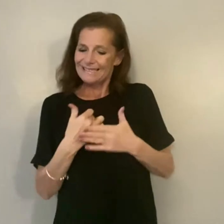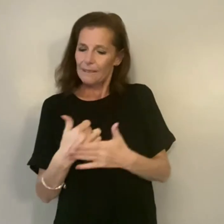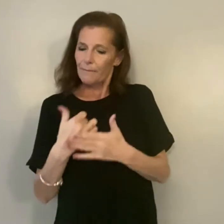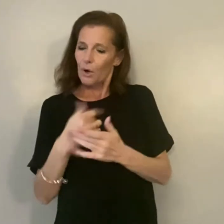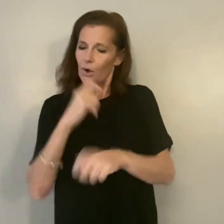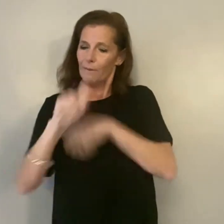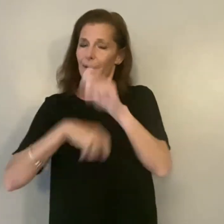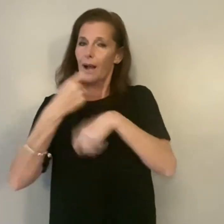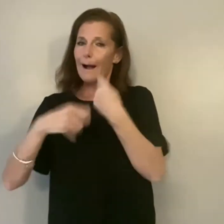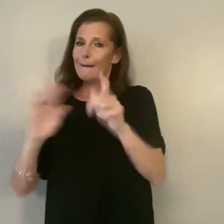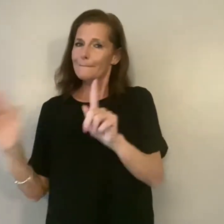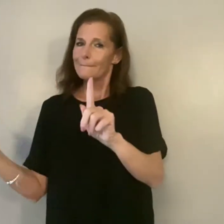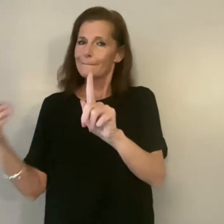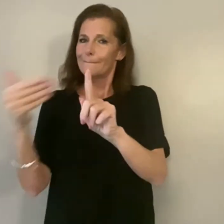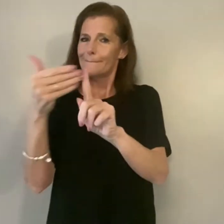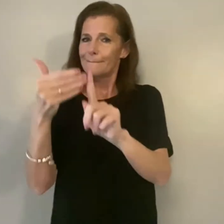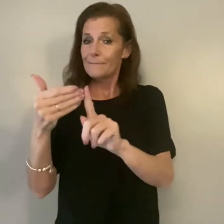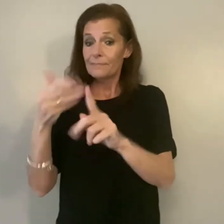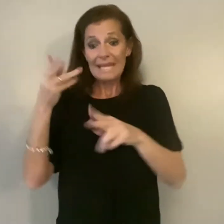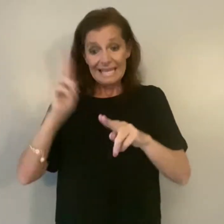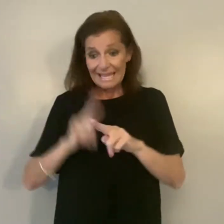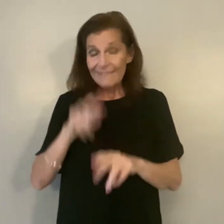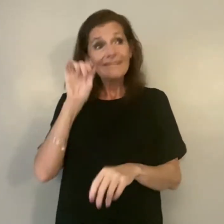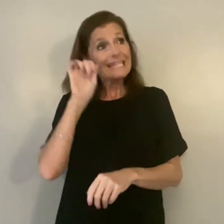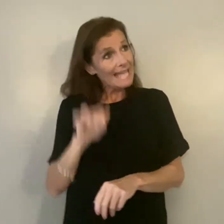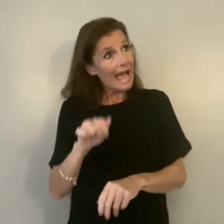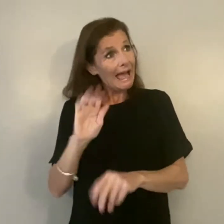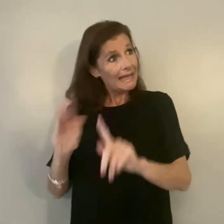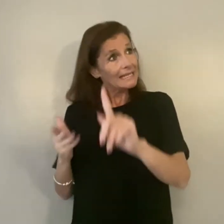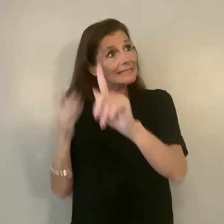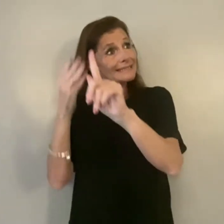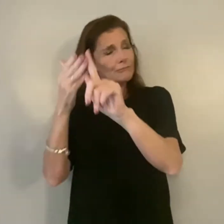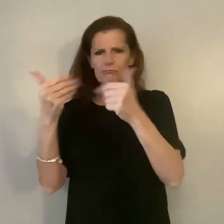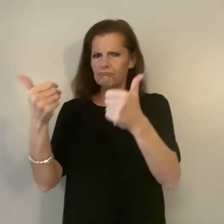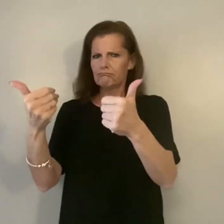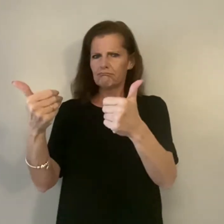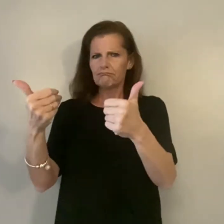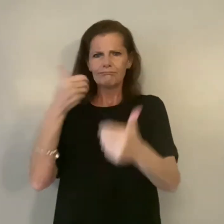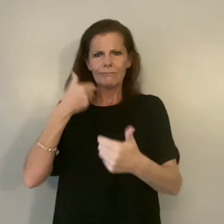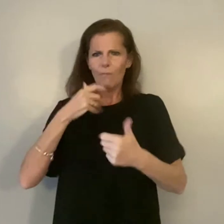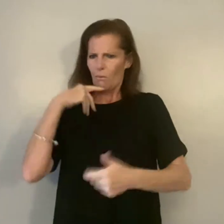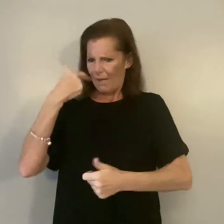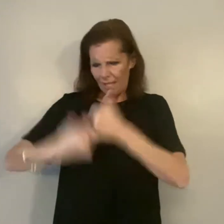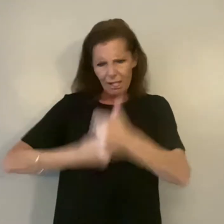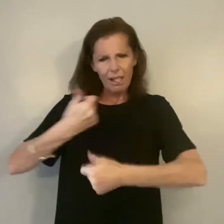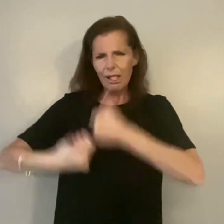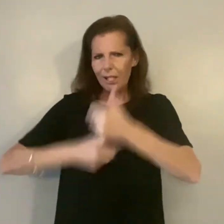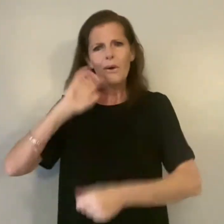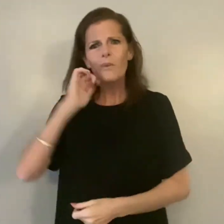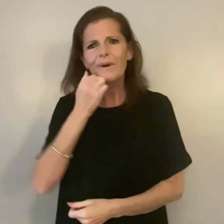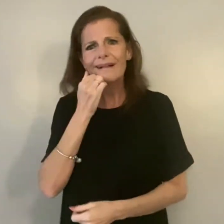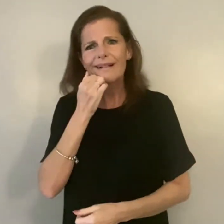and to try and do so. And if it is great, we'll champion it and we will celebrate it and shout about it.